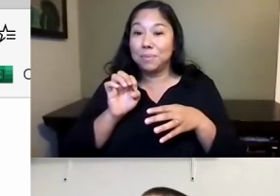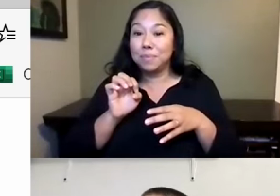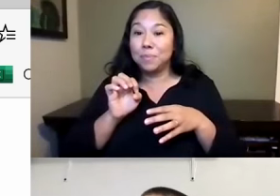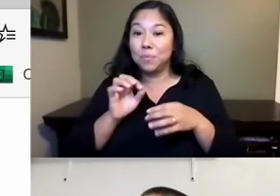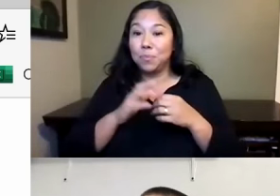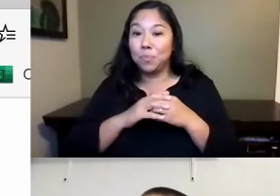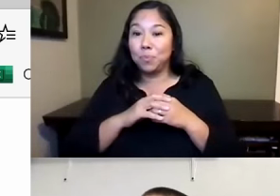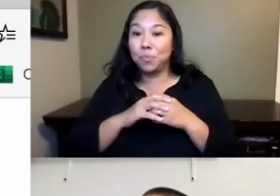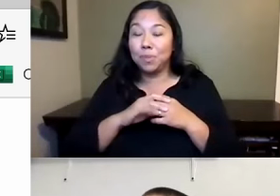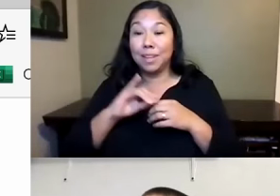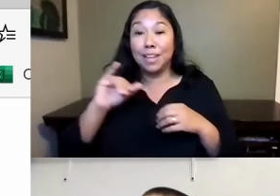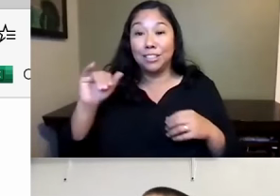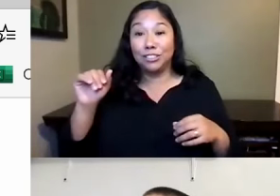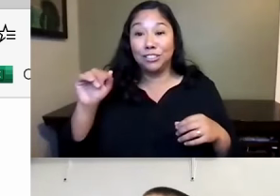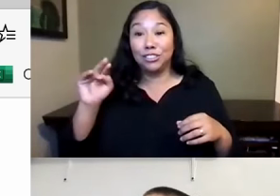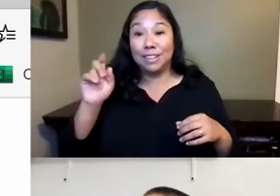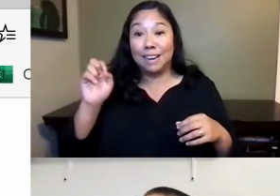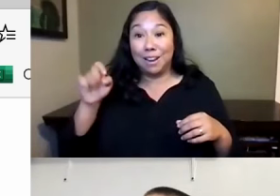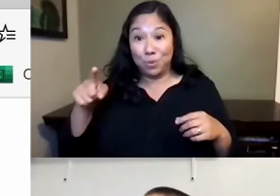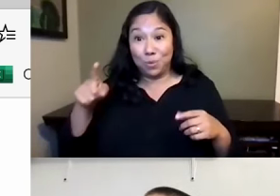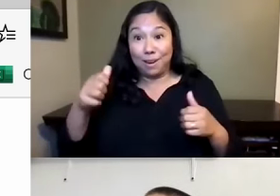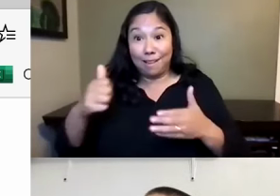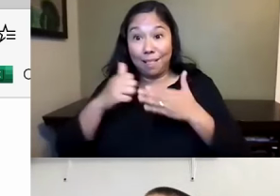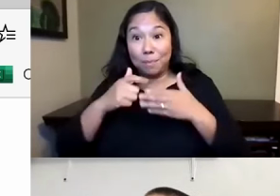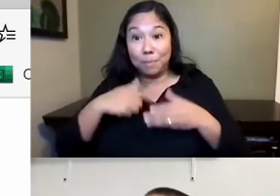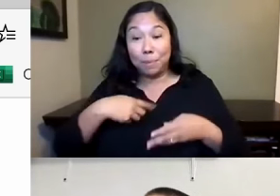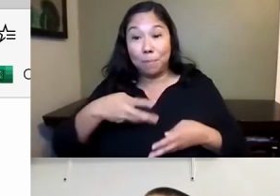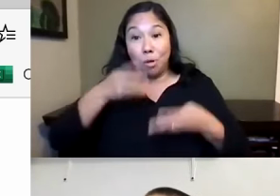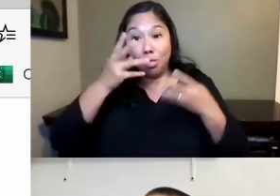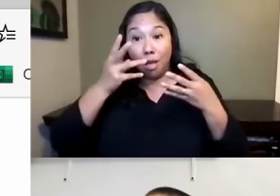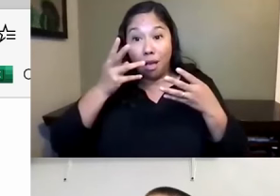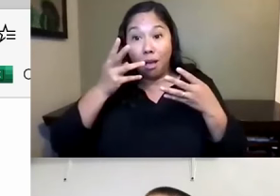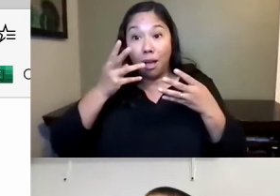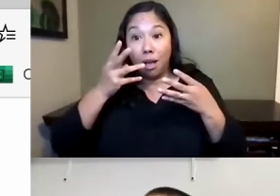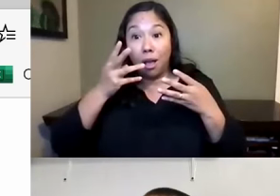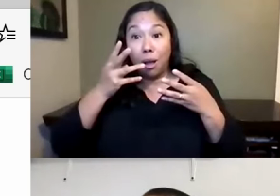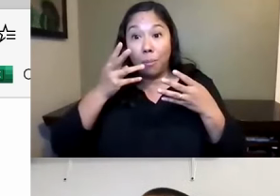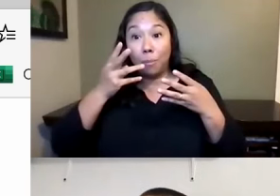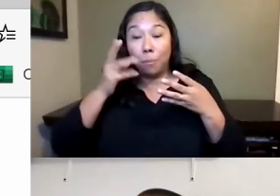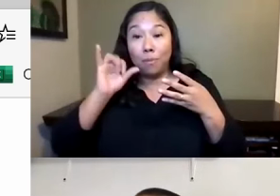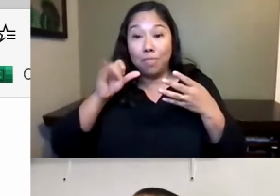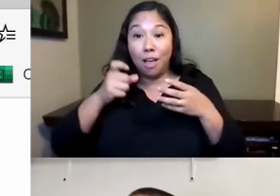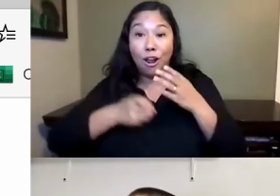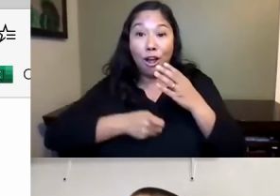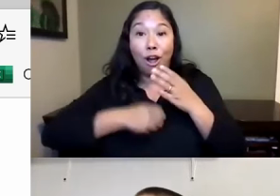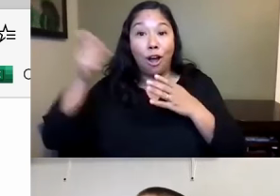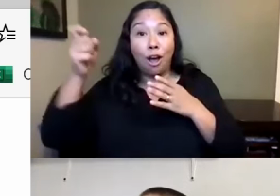Janette or Tracy, are you able to help me pull up that generator to pick names? I will read